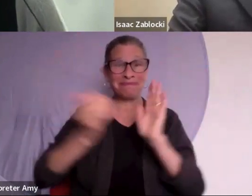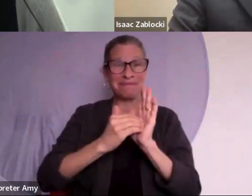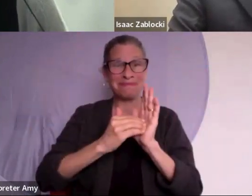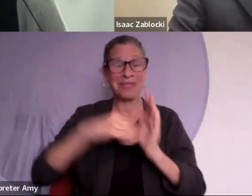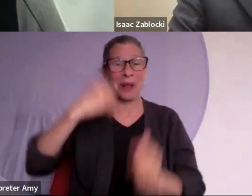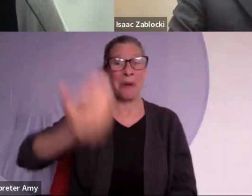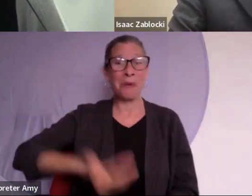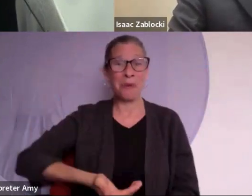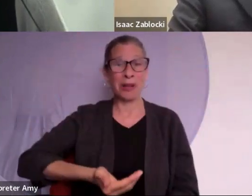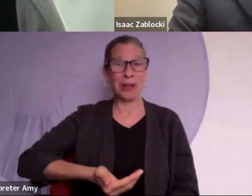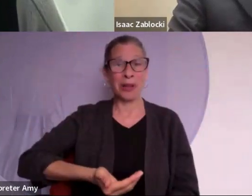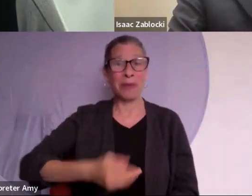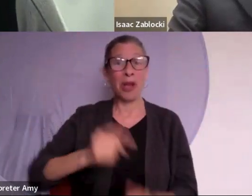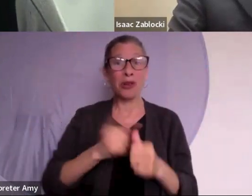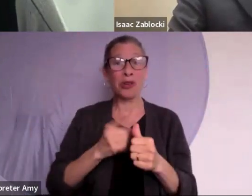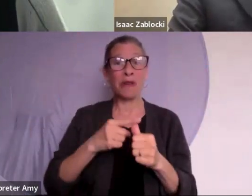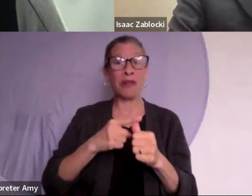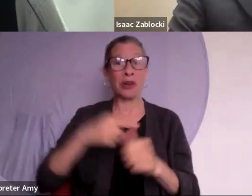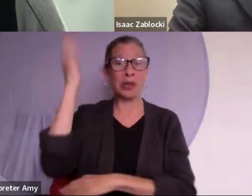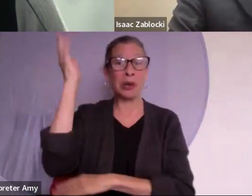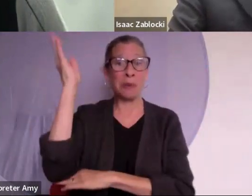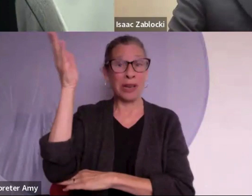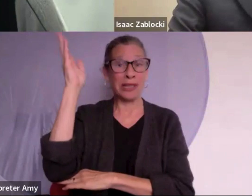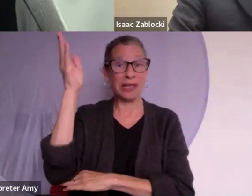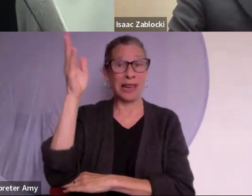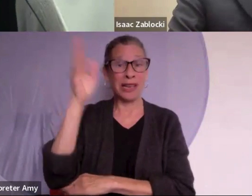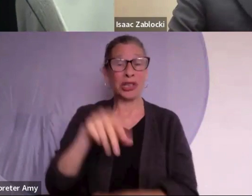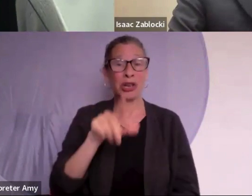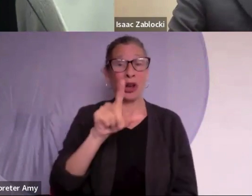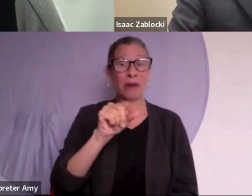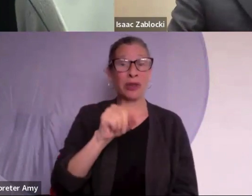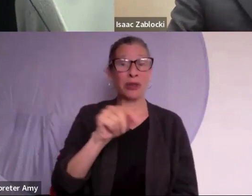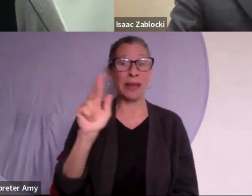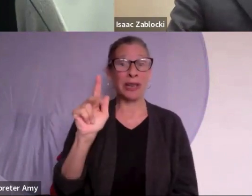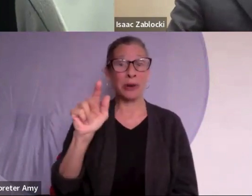to the first presentation of the 2023 CUNY Accessibility